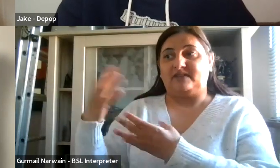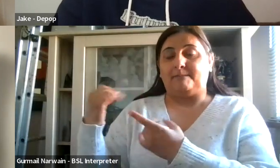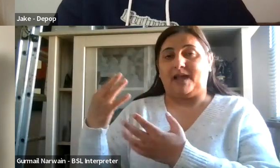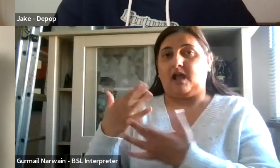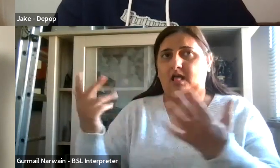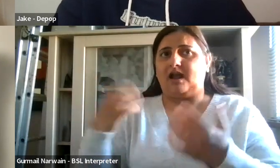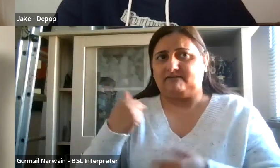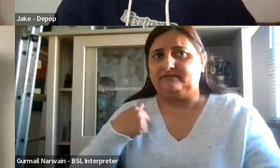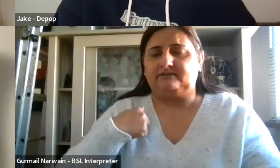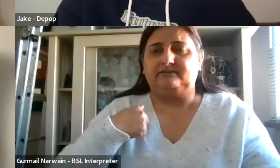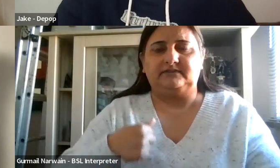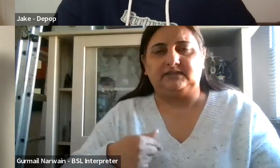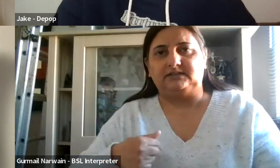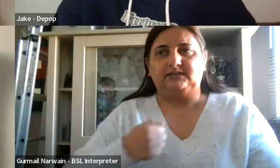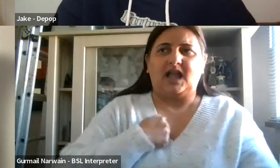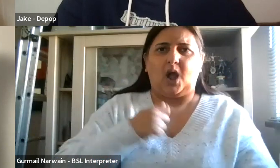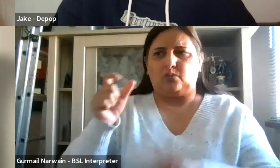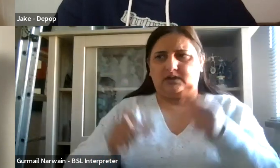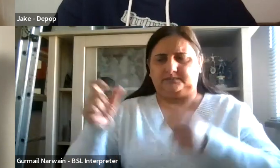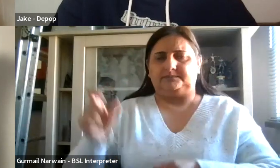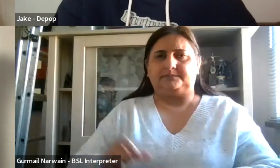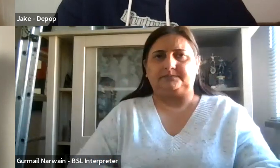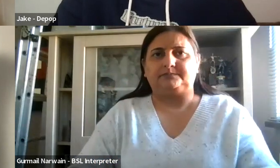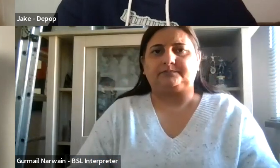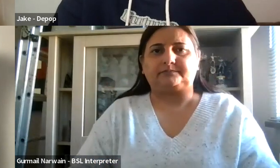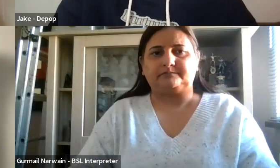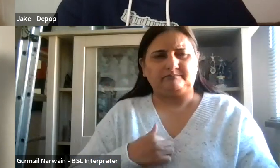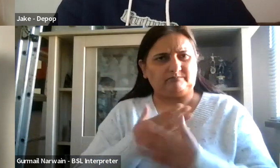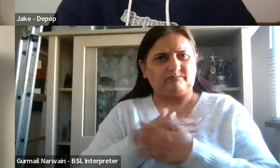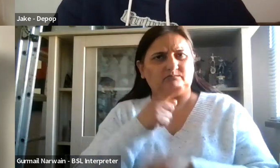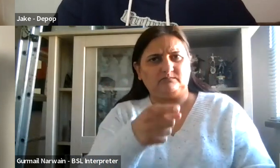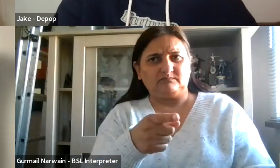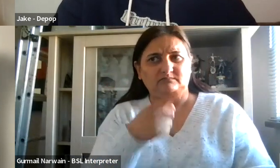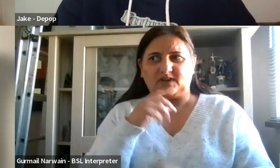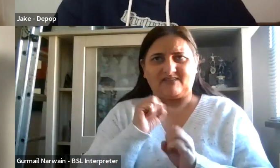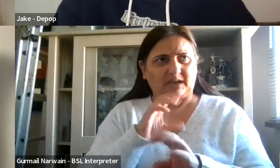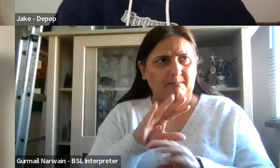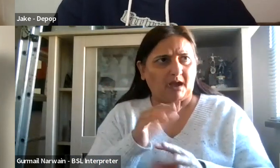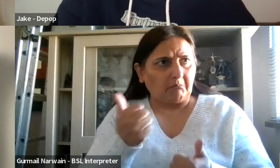This is something we have feedback for with our candidates. I love the fact that you said that give feedback, because what what tends to happen?